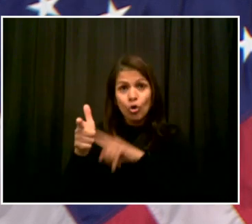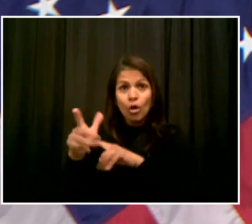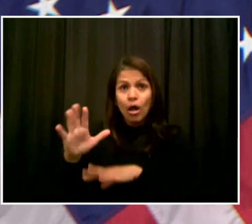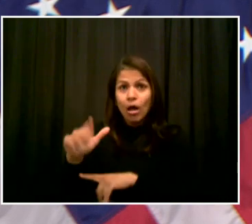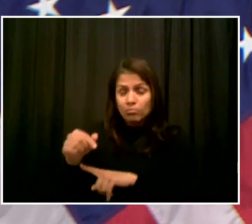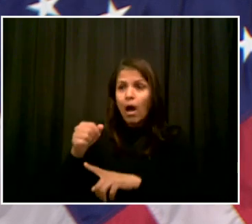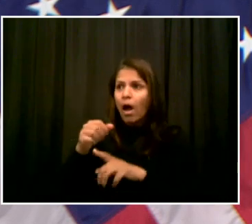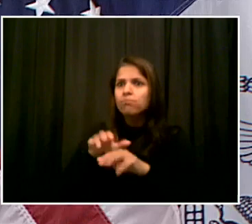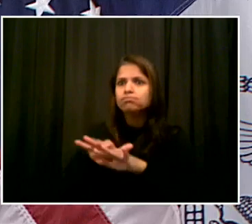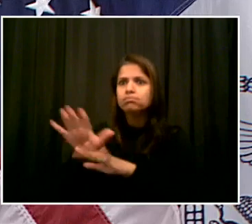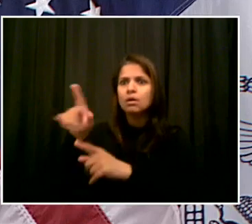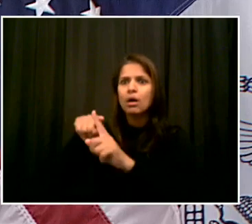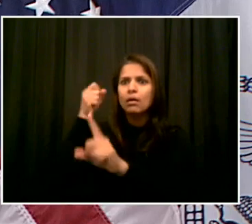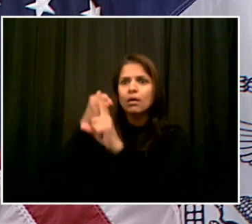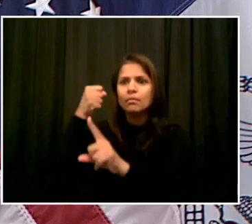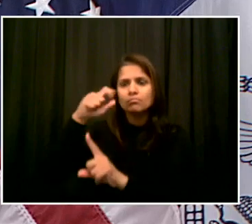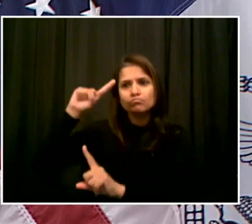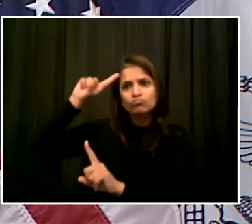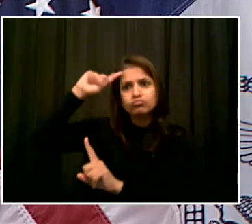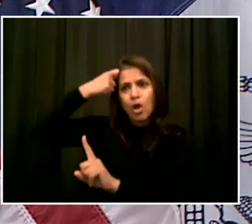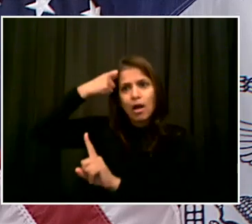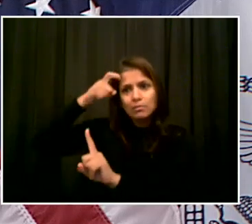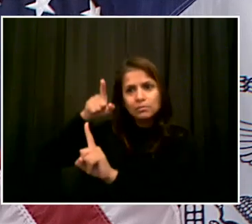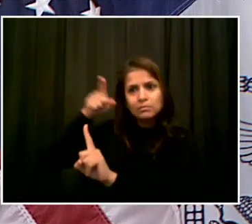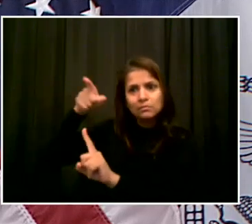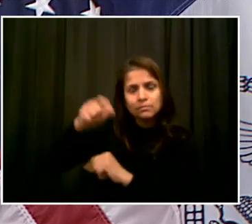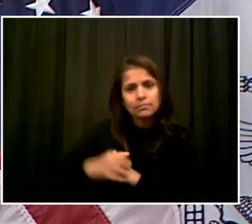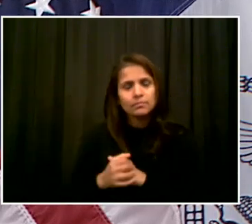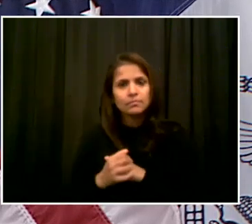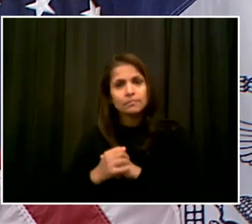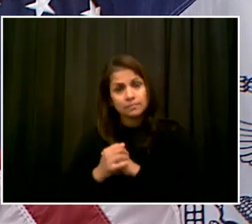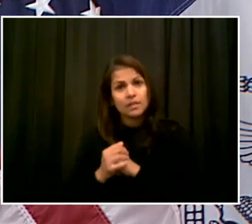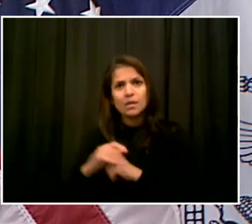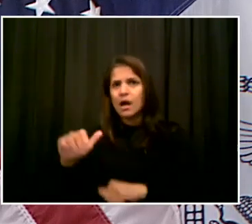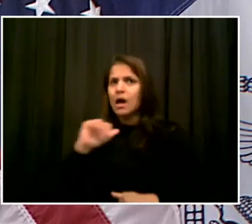THER E. THAT'S WHERE THE